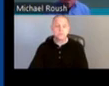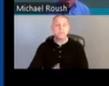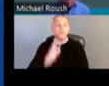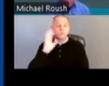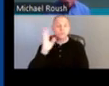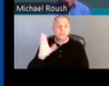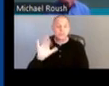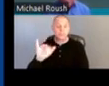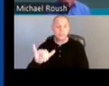LEAD Center.